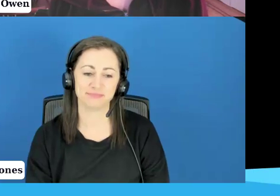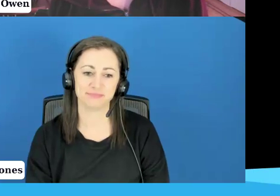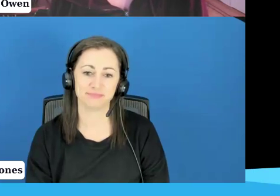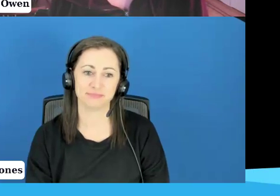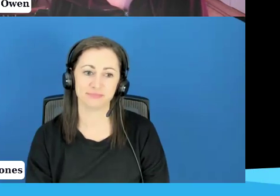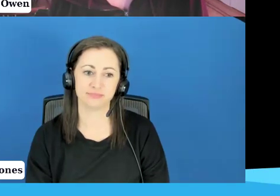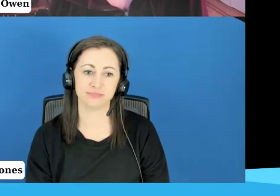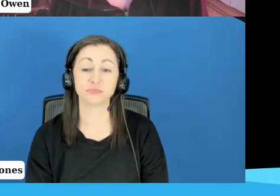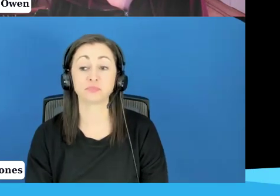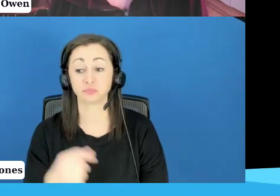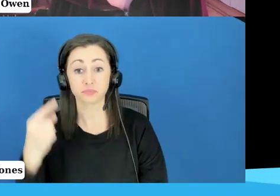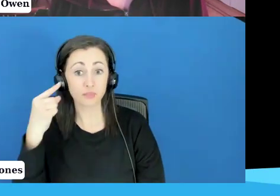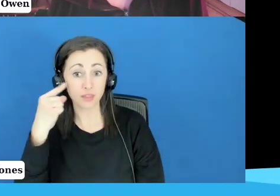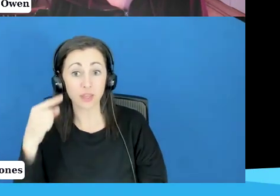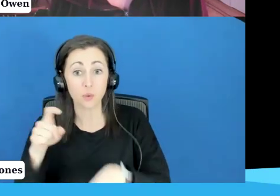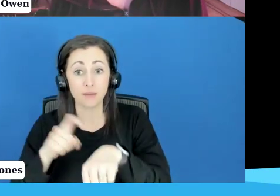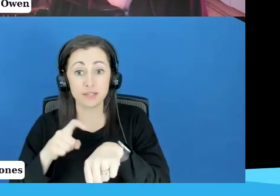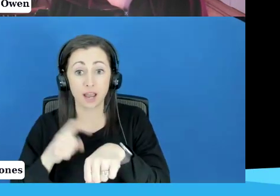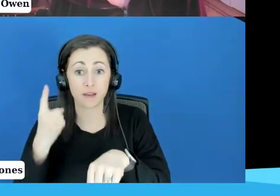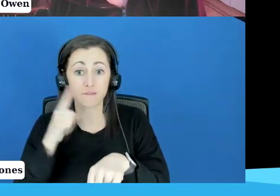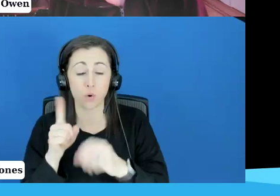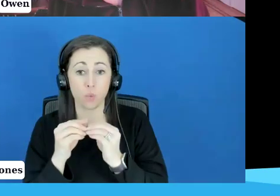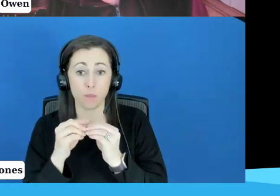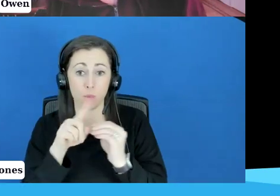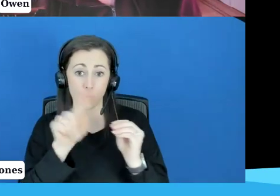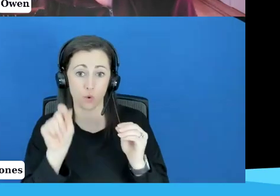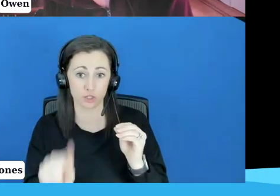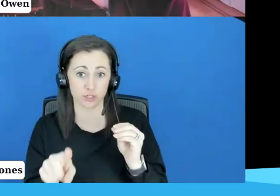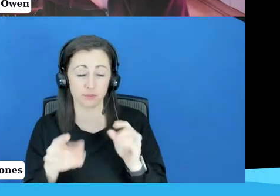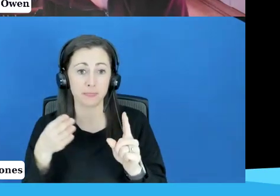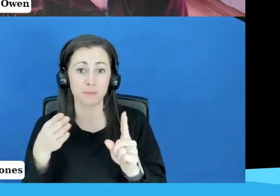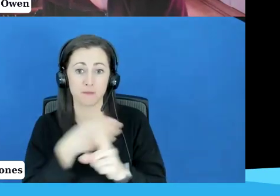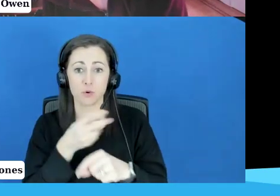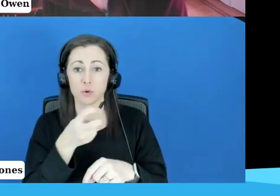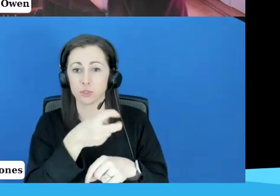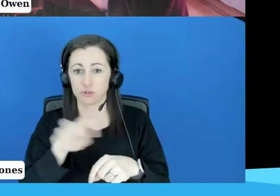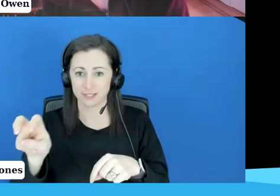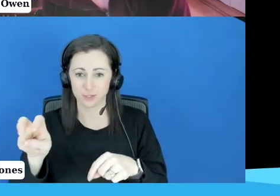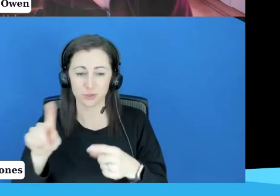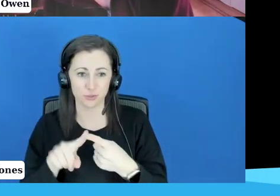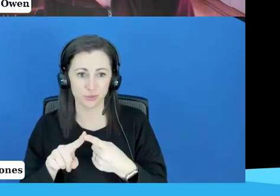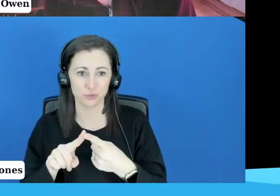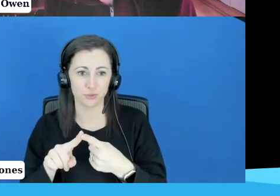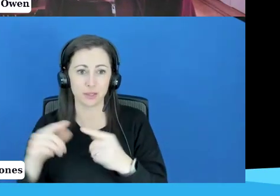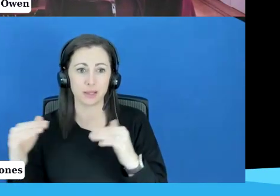I think we have time for one more question before we transition to our peer researchers.